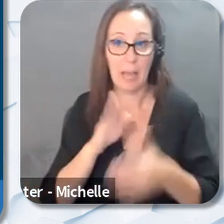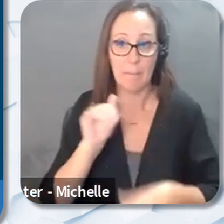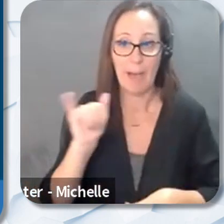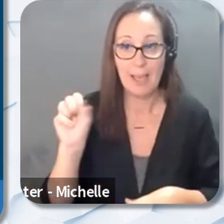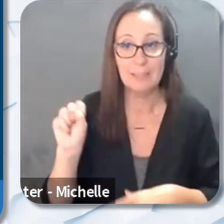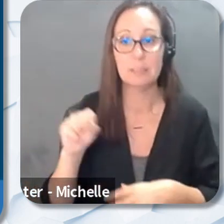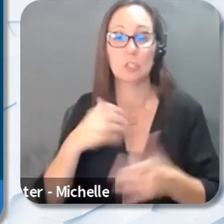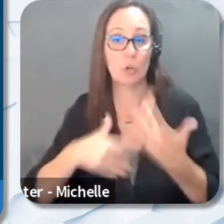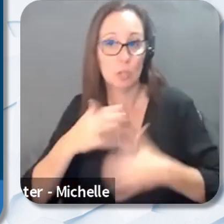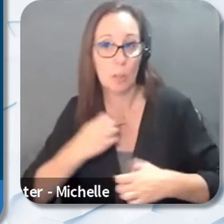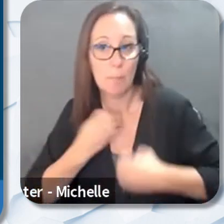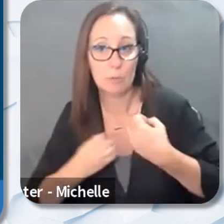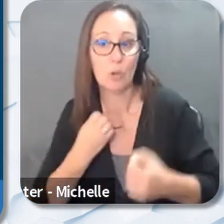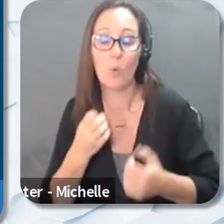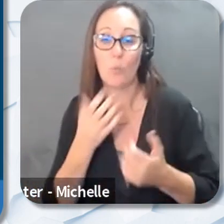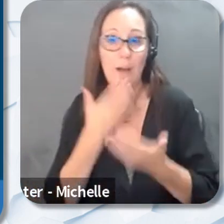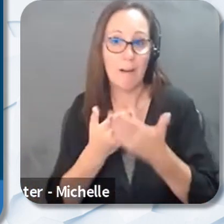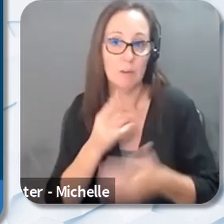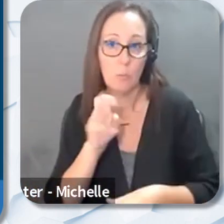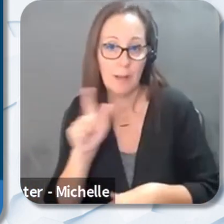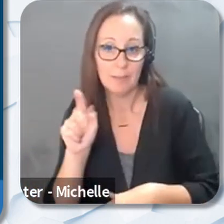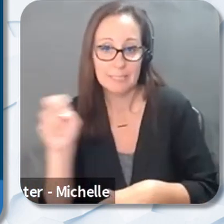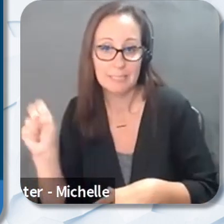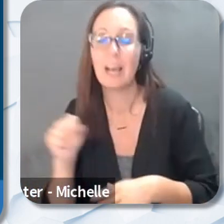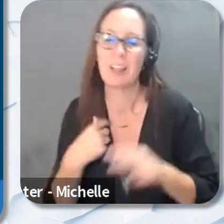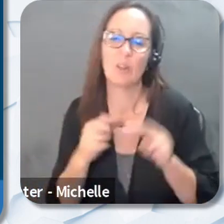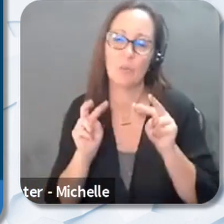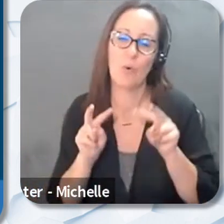wellness that's really important and i'm glad that we look forward to having that added in.